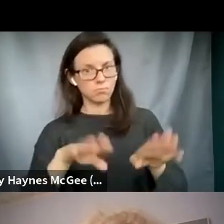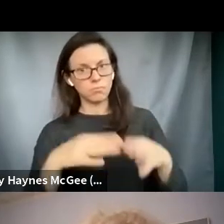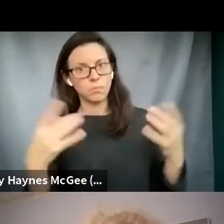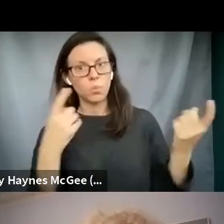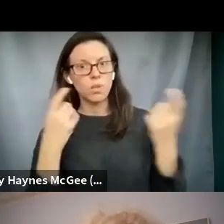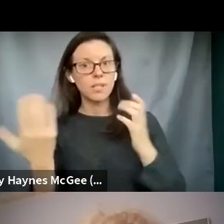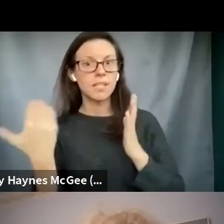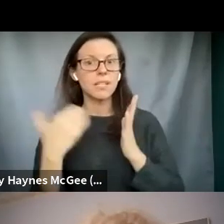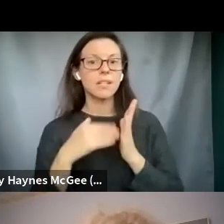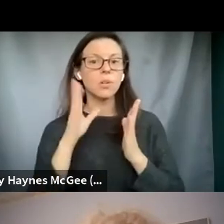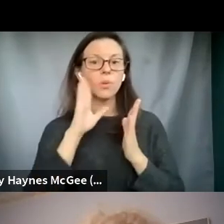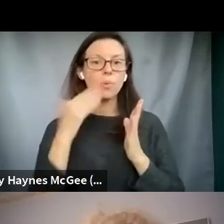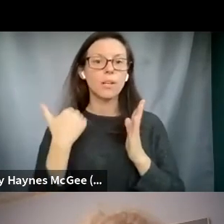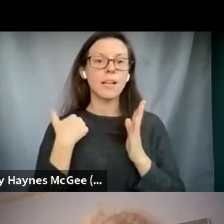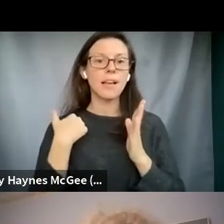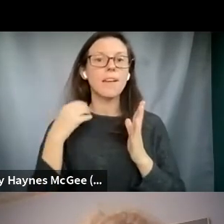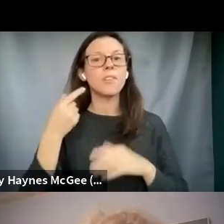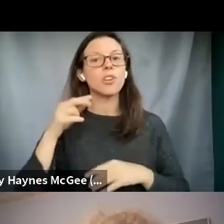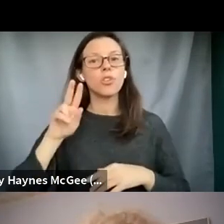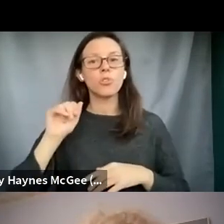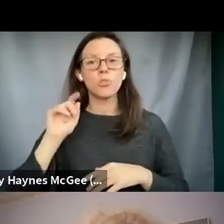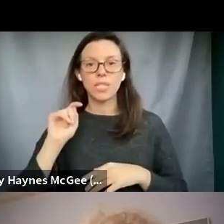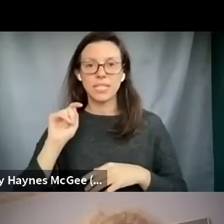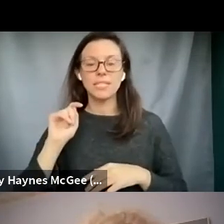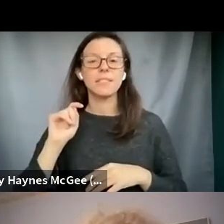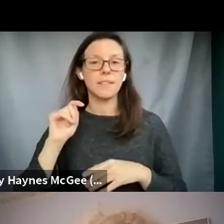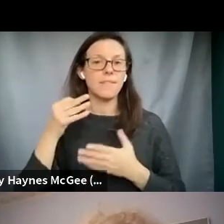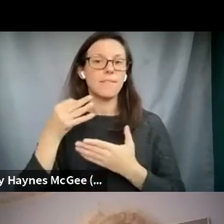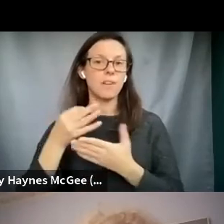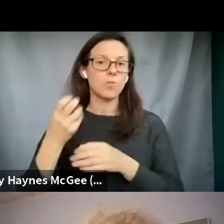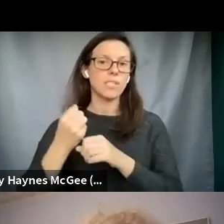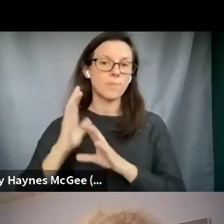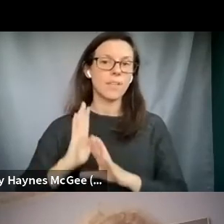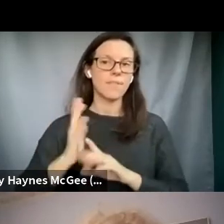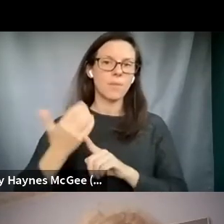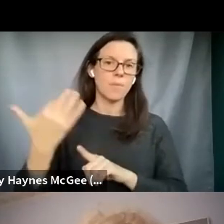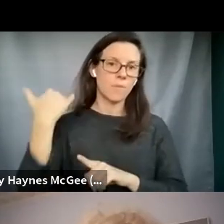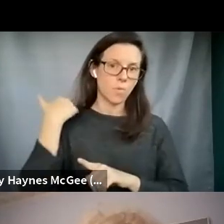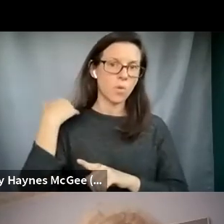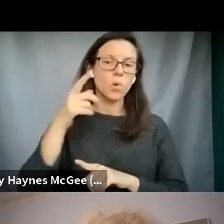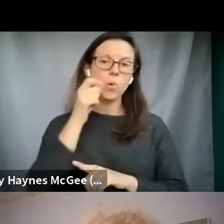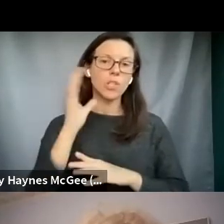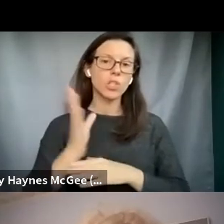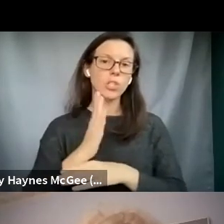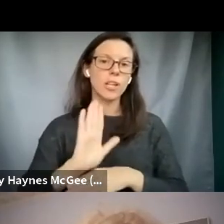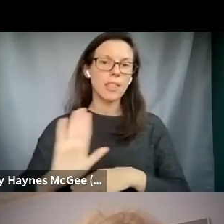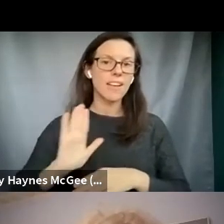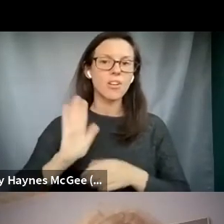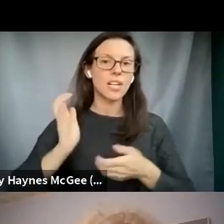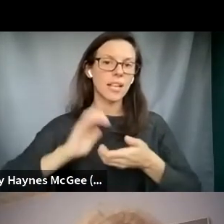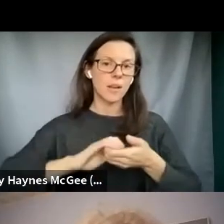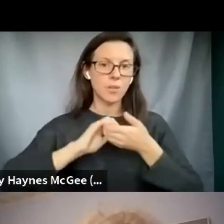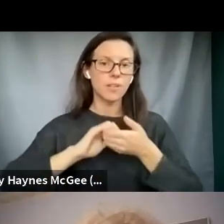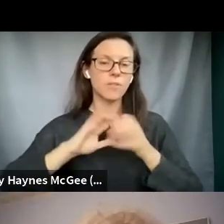have another recipient that will share with their collaborative group did for their award.